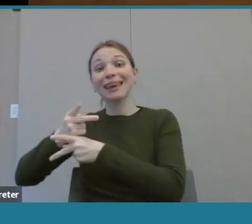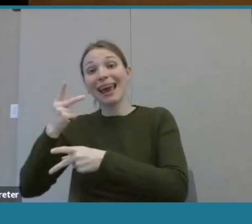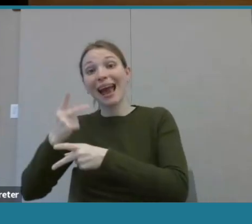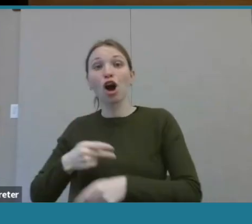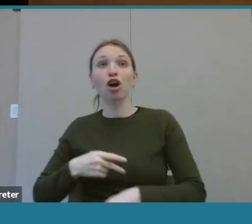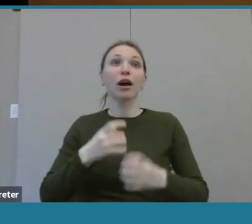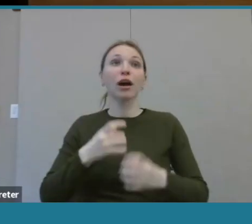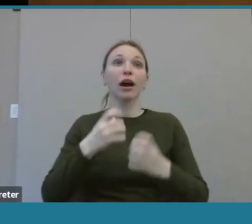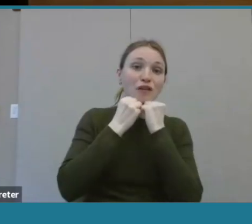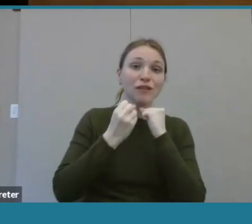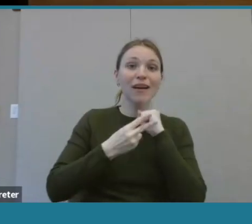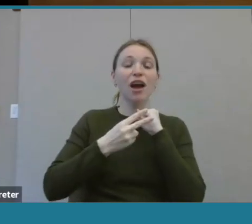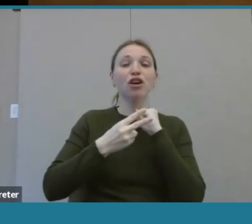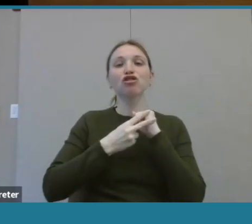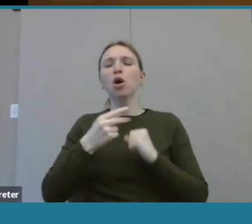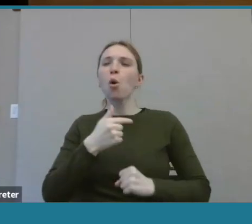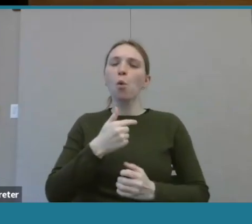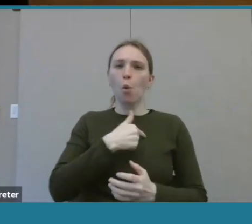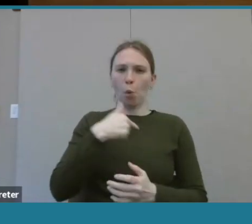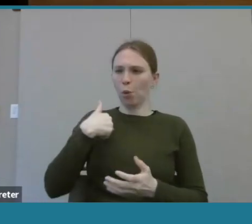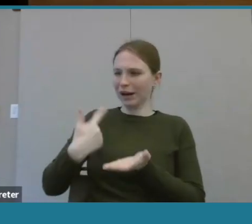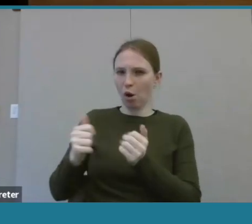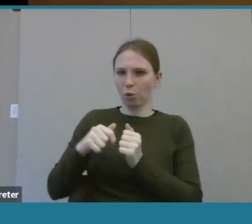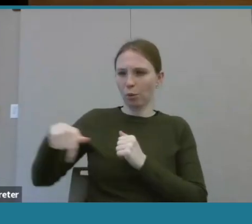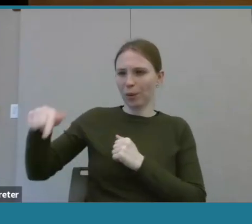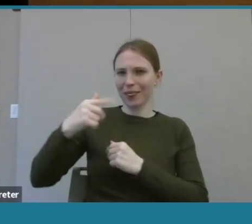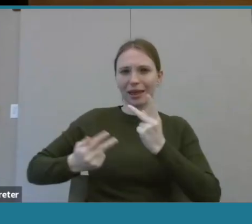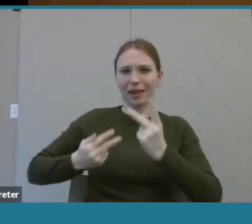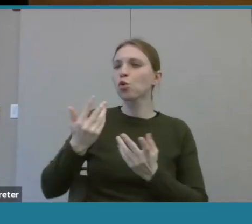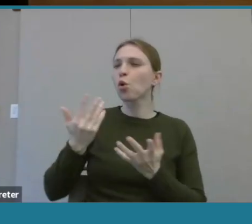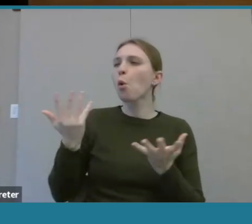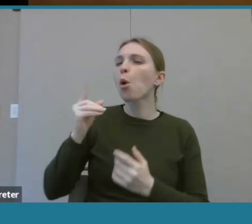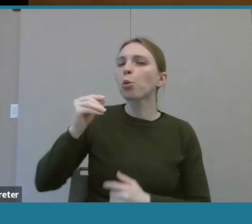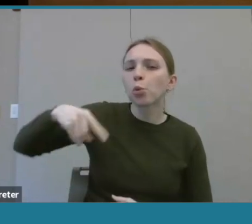And we talked about with guests what that is with the idea of what do you want to build? What are the stories?